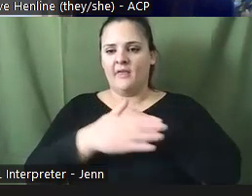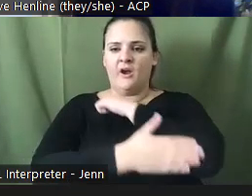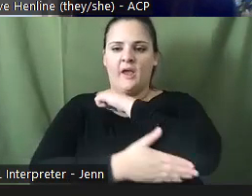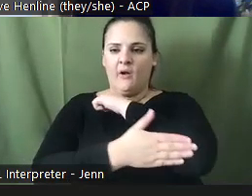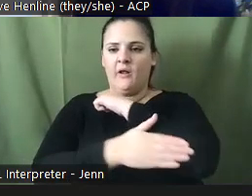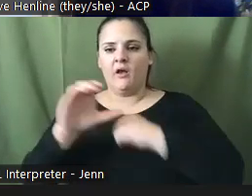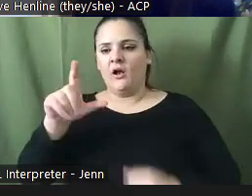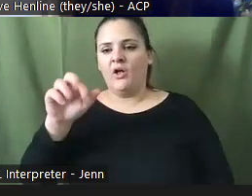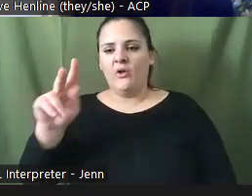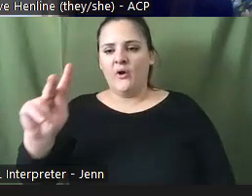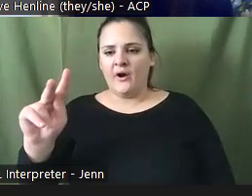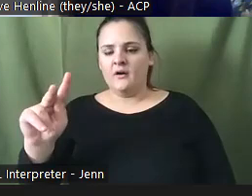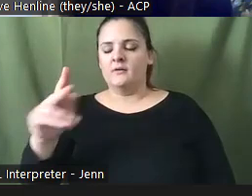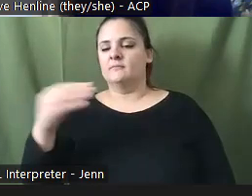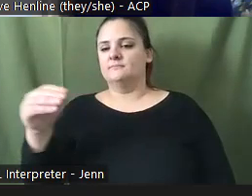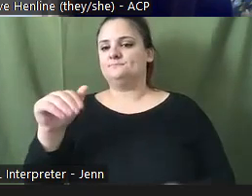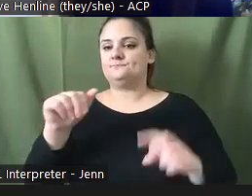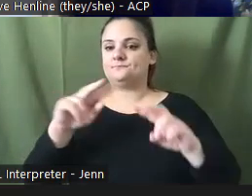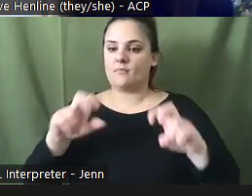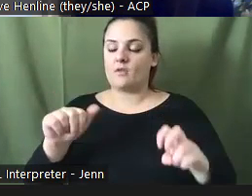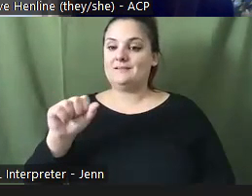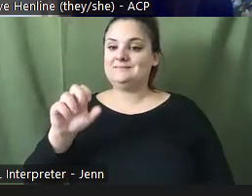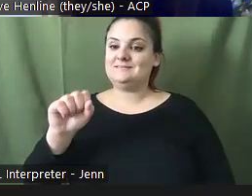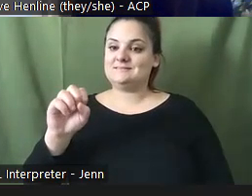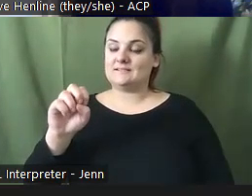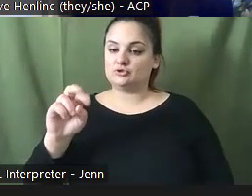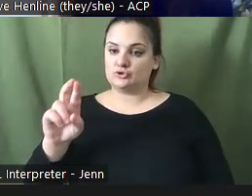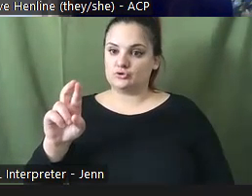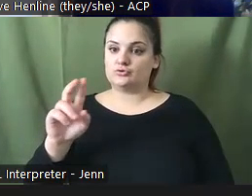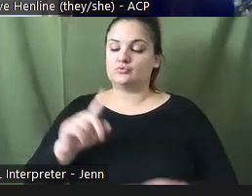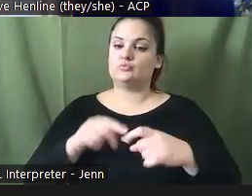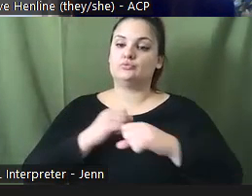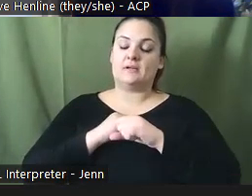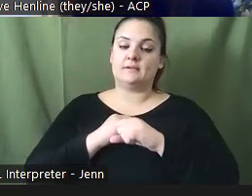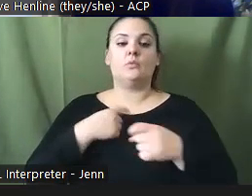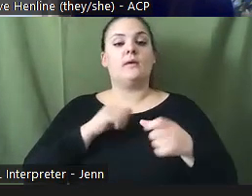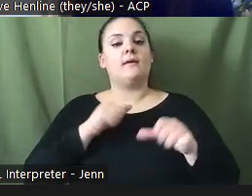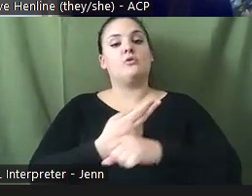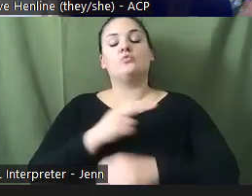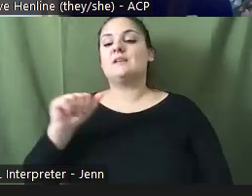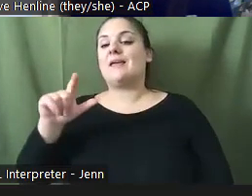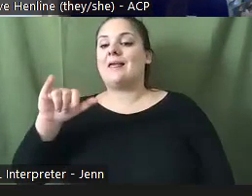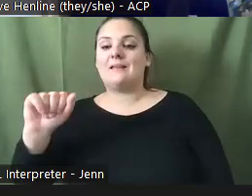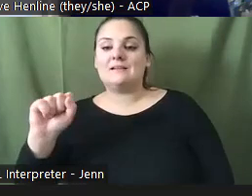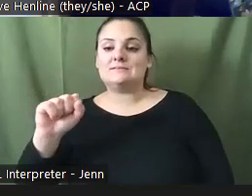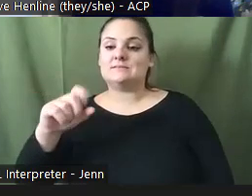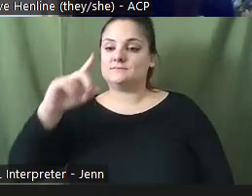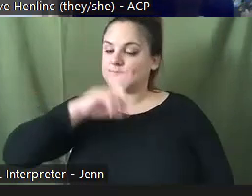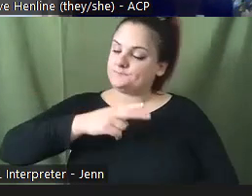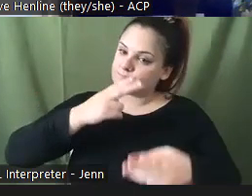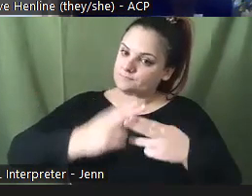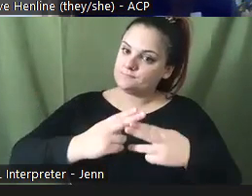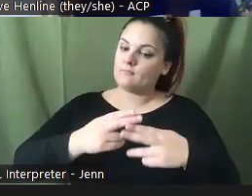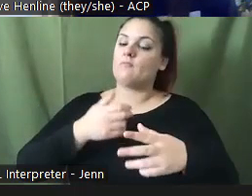their actual address. We can use alias names in order to support utilities being delivered to the